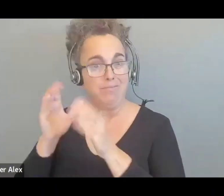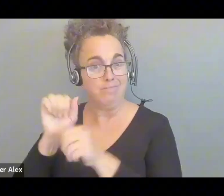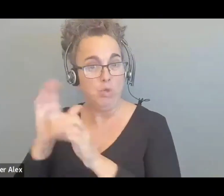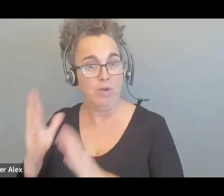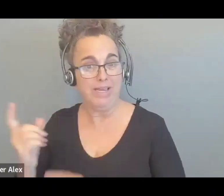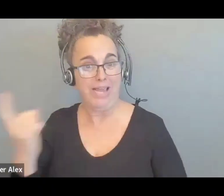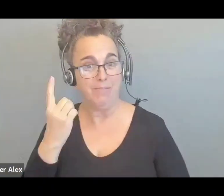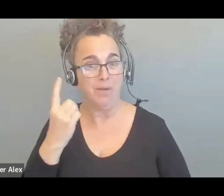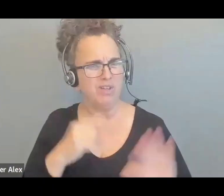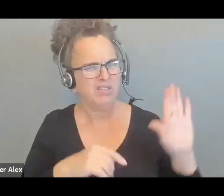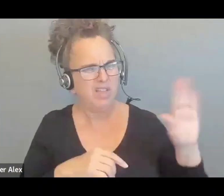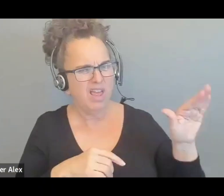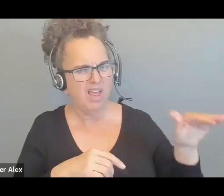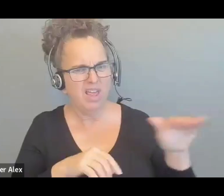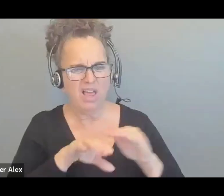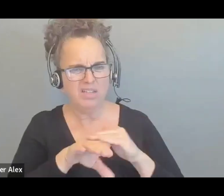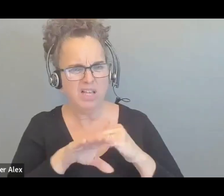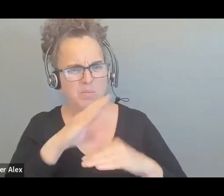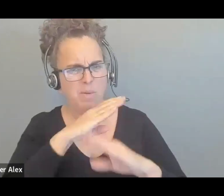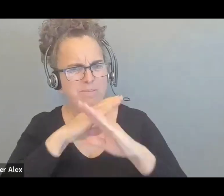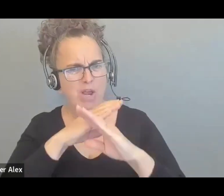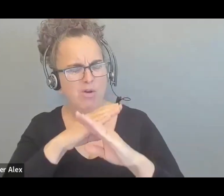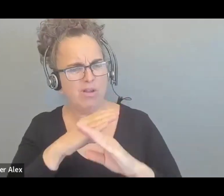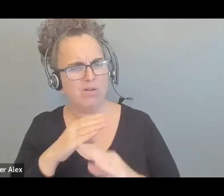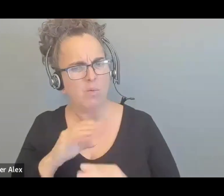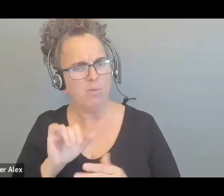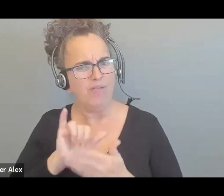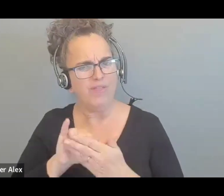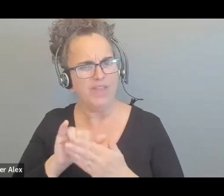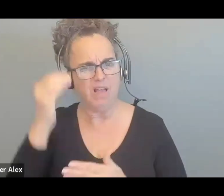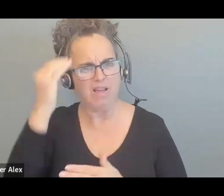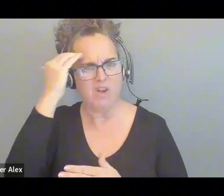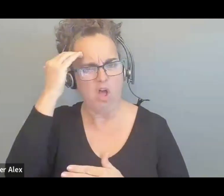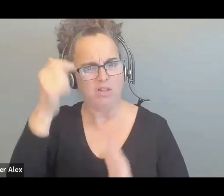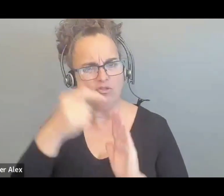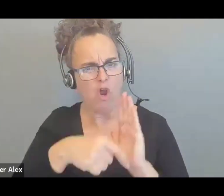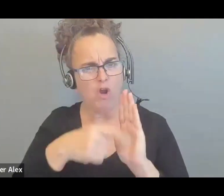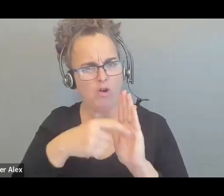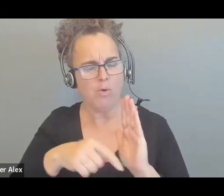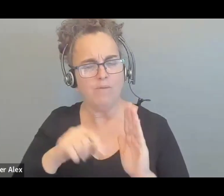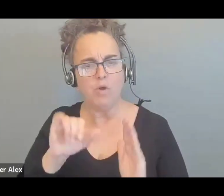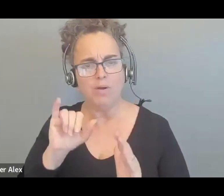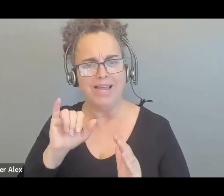I encountered an accessibility barrier with this knowledge article in our internal knowledge base system.